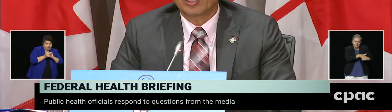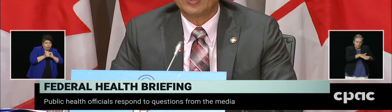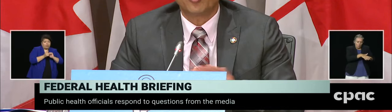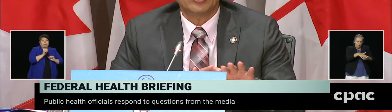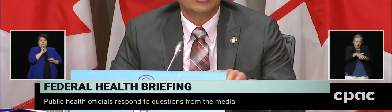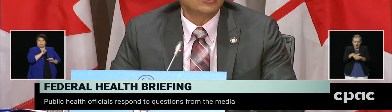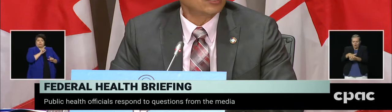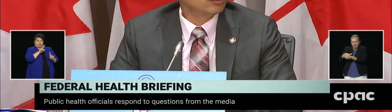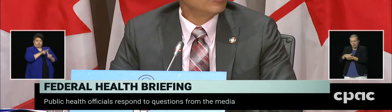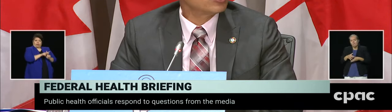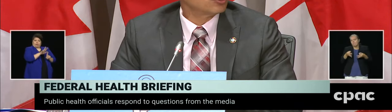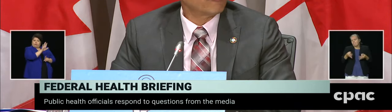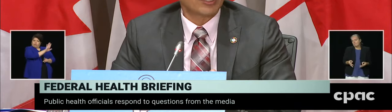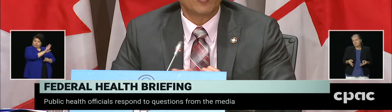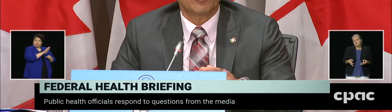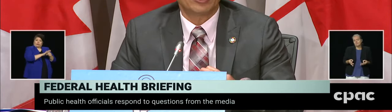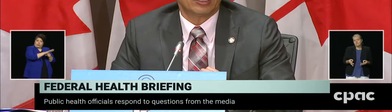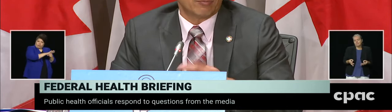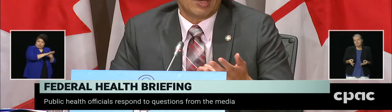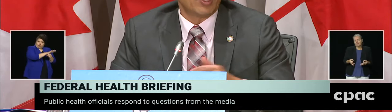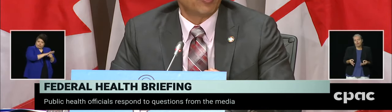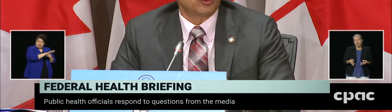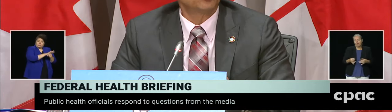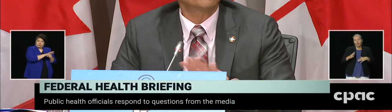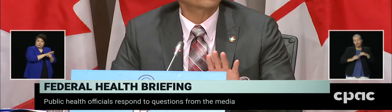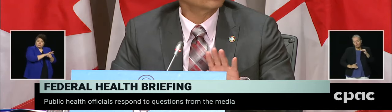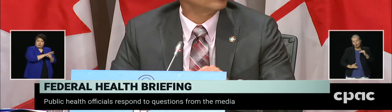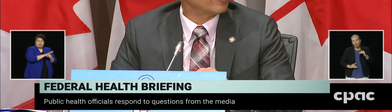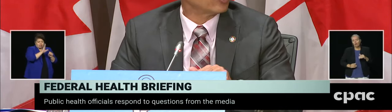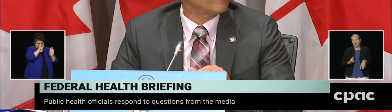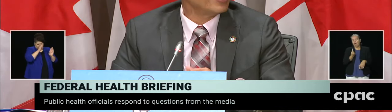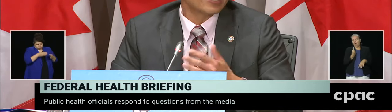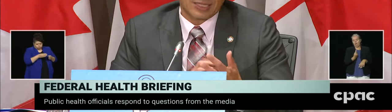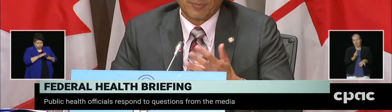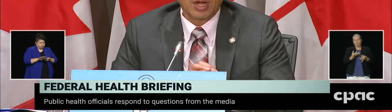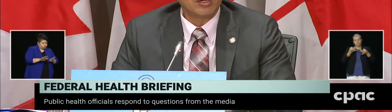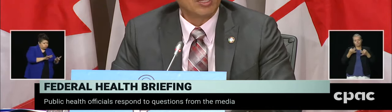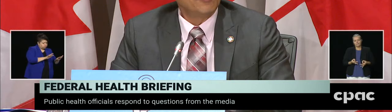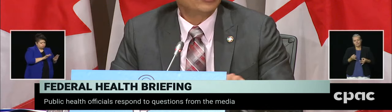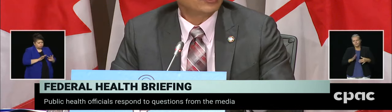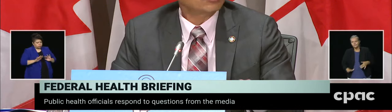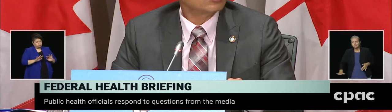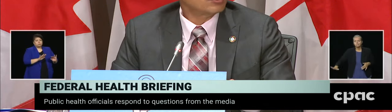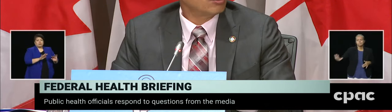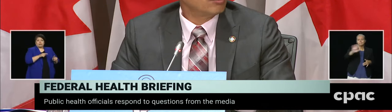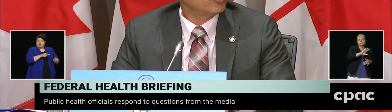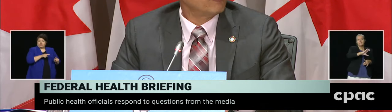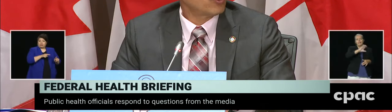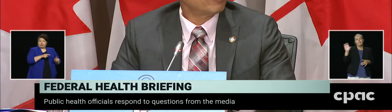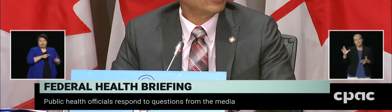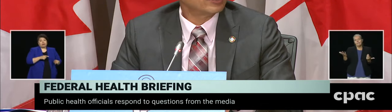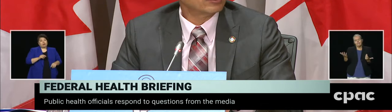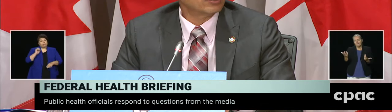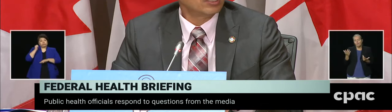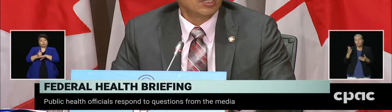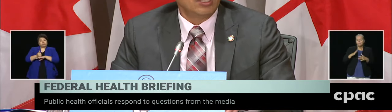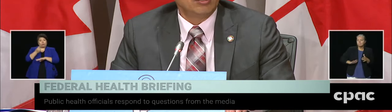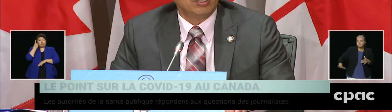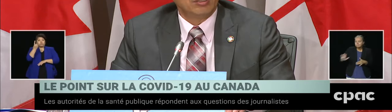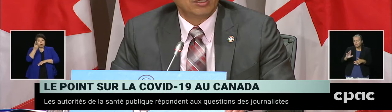EPIDEMIOLOGICAL SITUATION